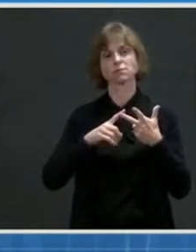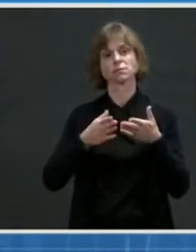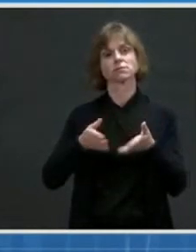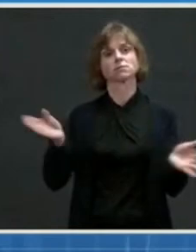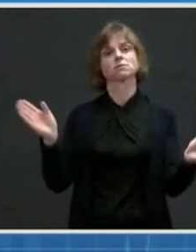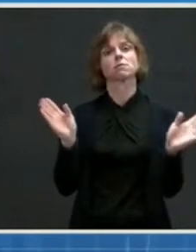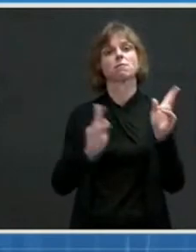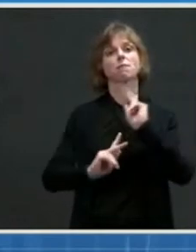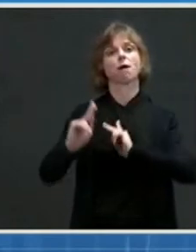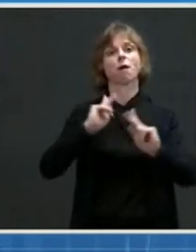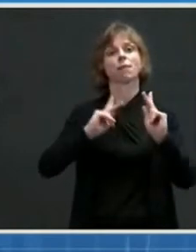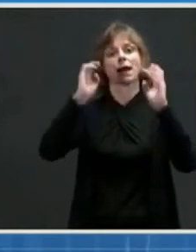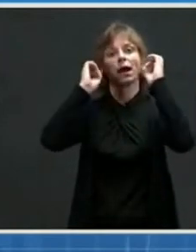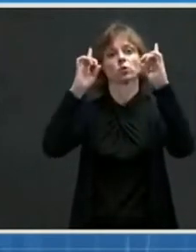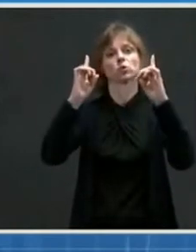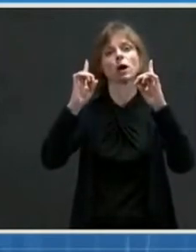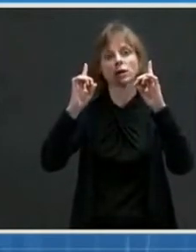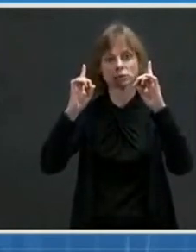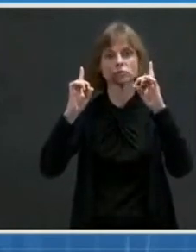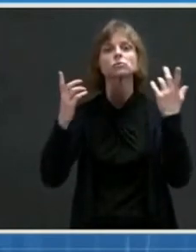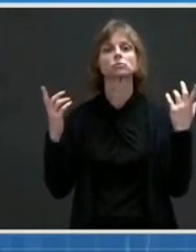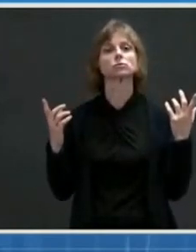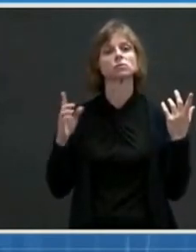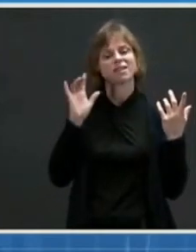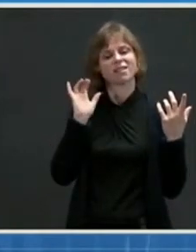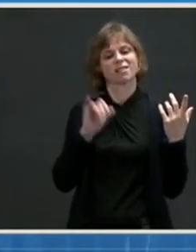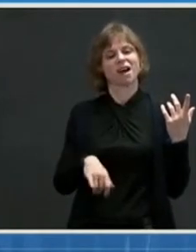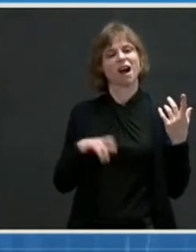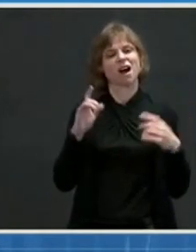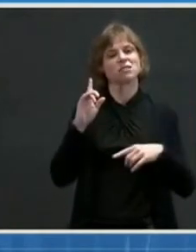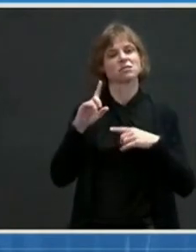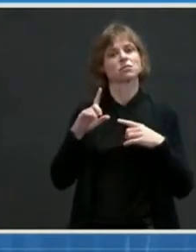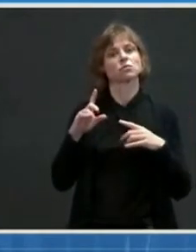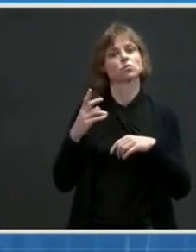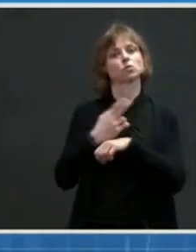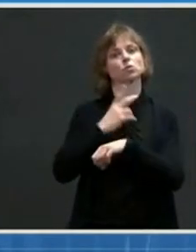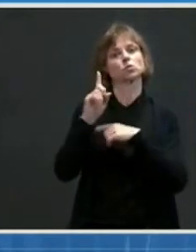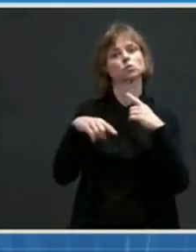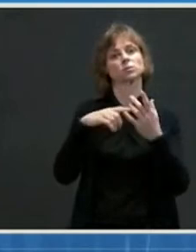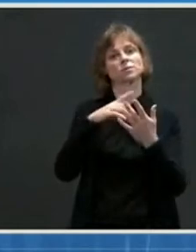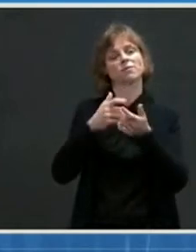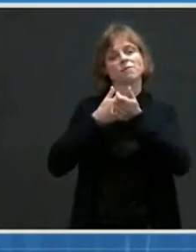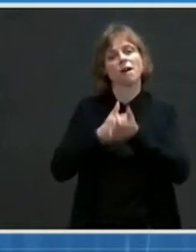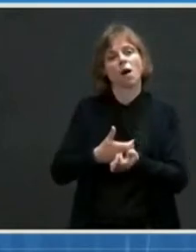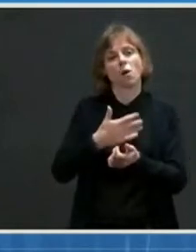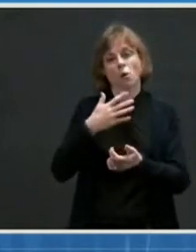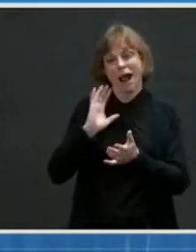POSSIBLE. AND OUR THIRD PHASE, THE PUBLIC EDUCATION CAMPAIGN, WILL BE